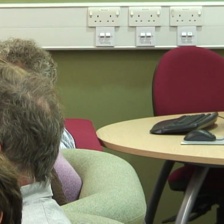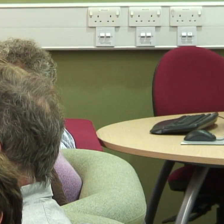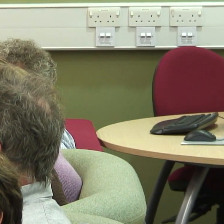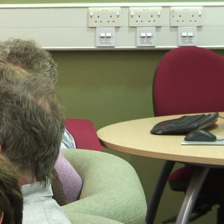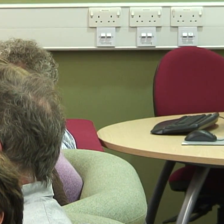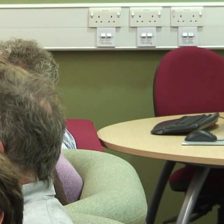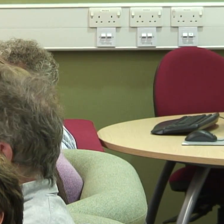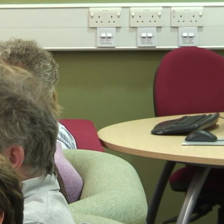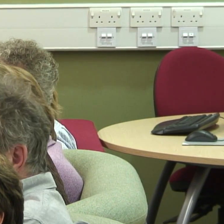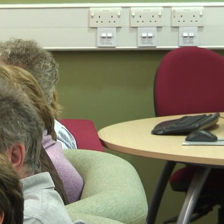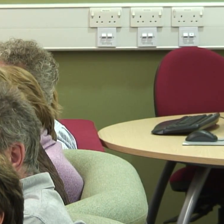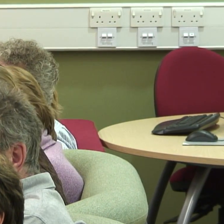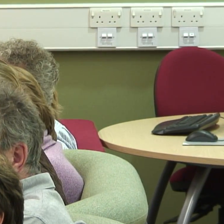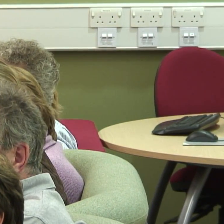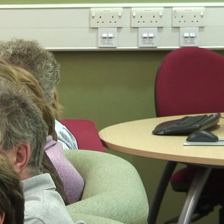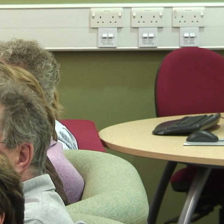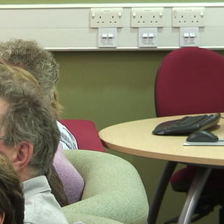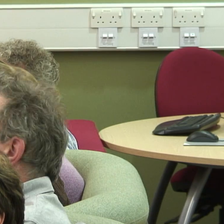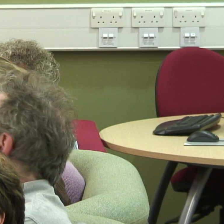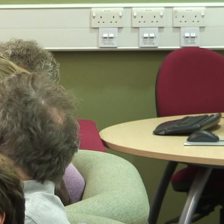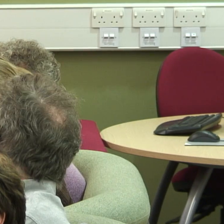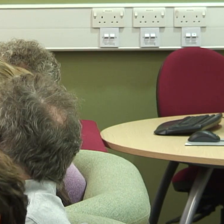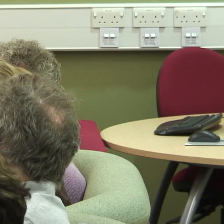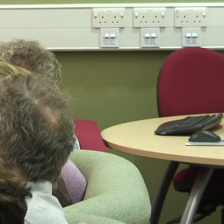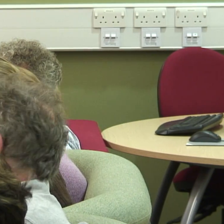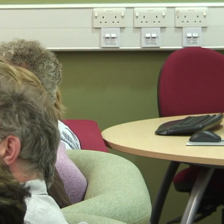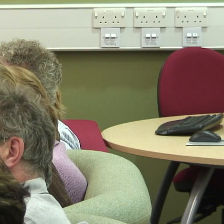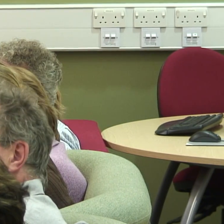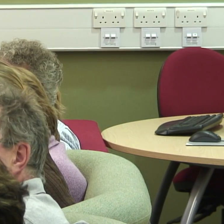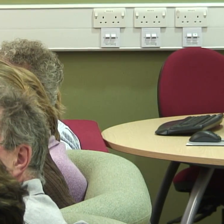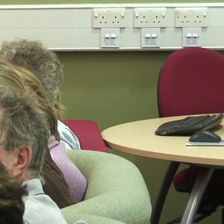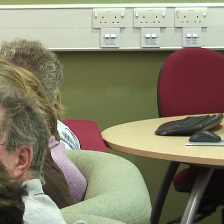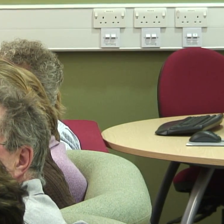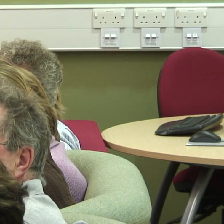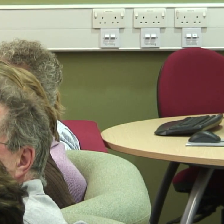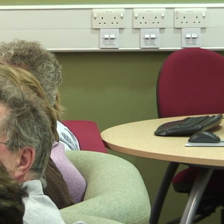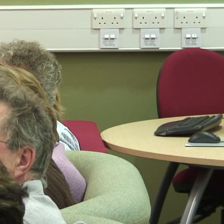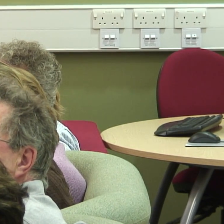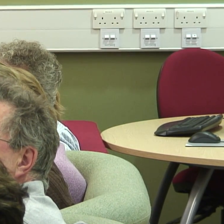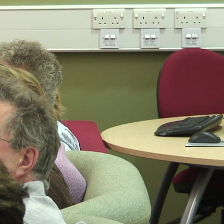that opportunity, maybe because you had the resources to do that, but for those people